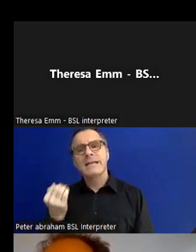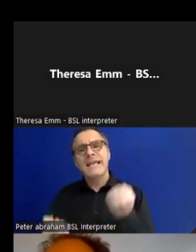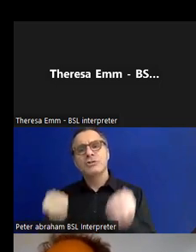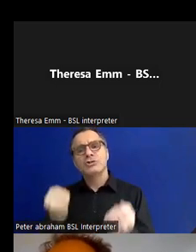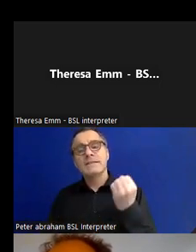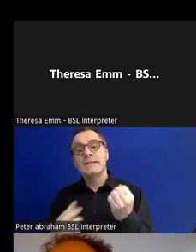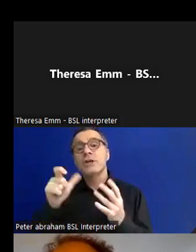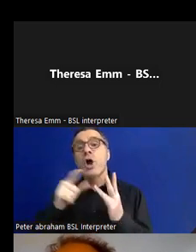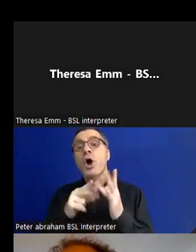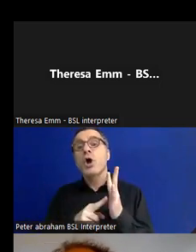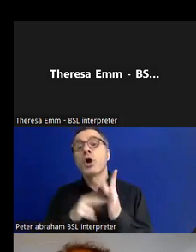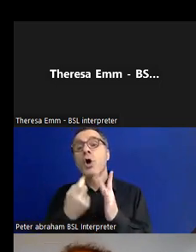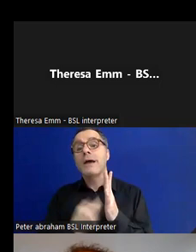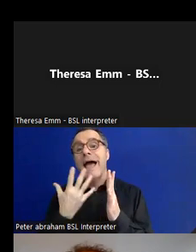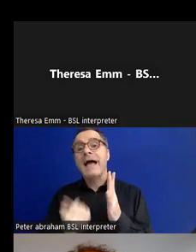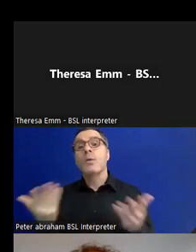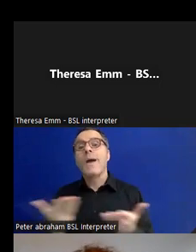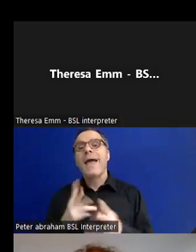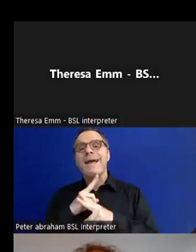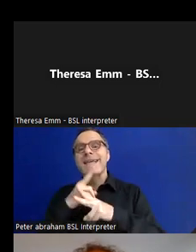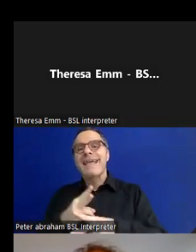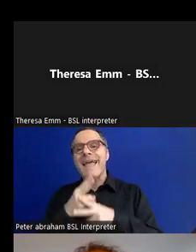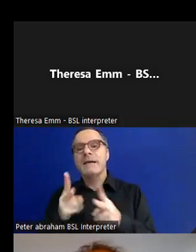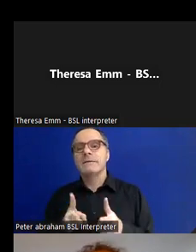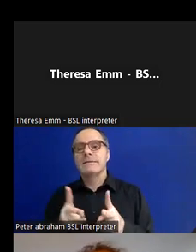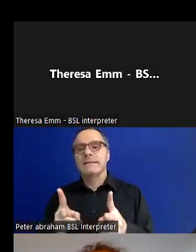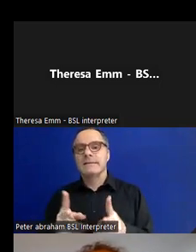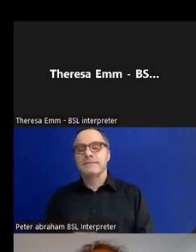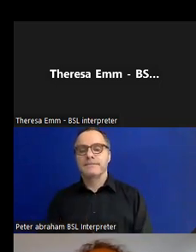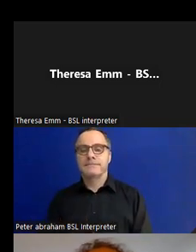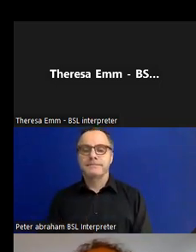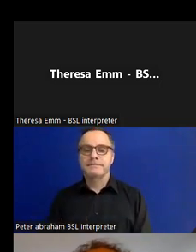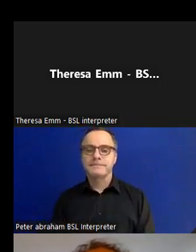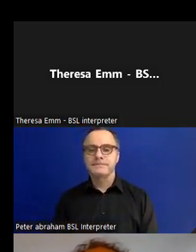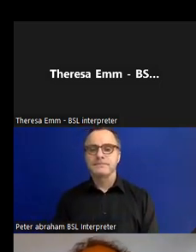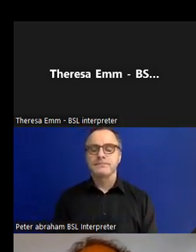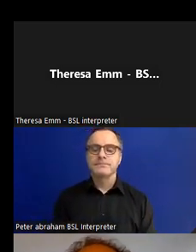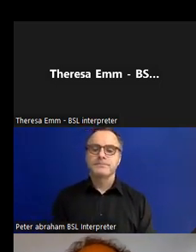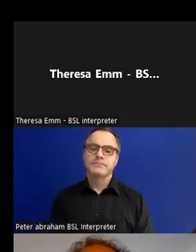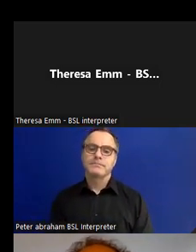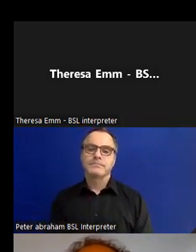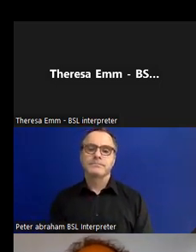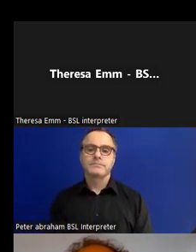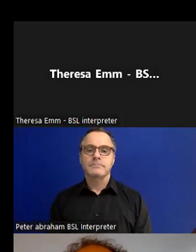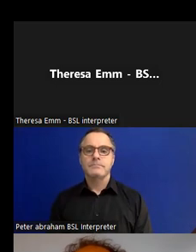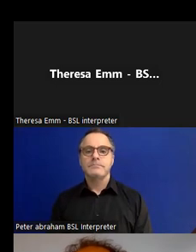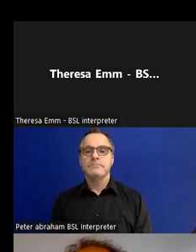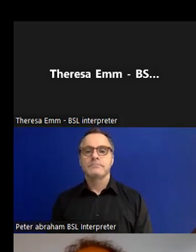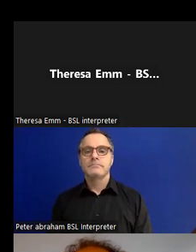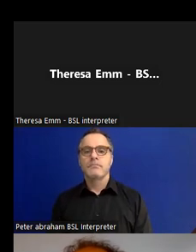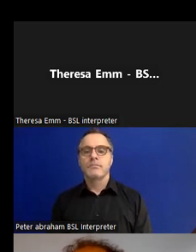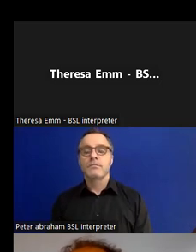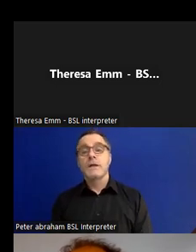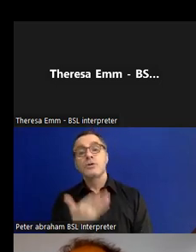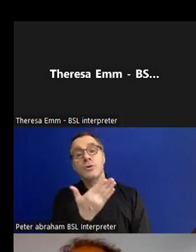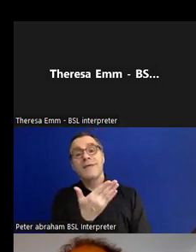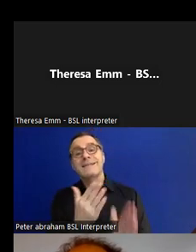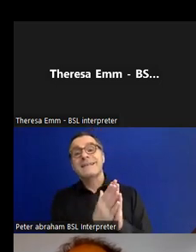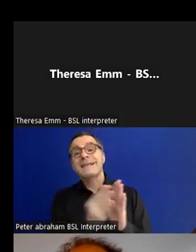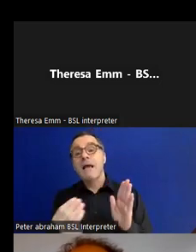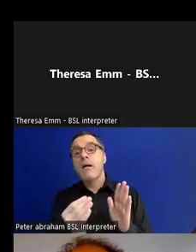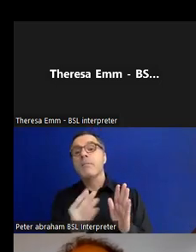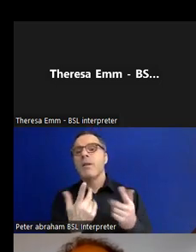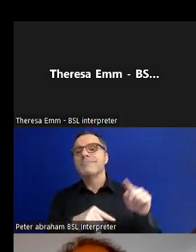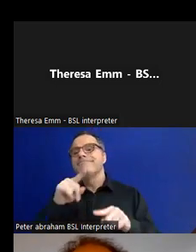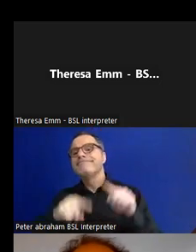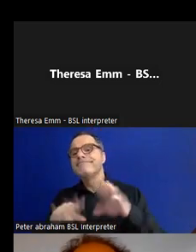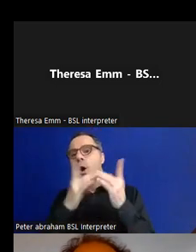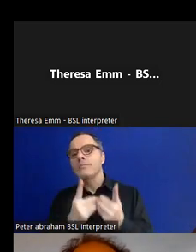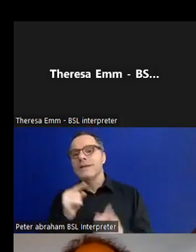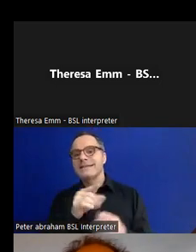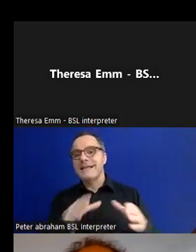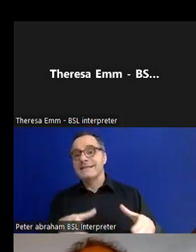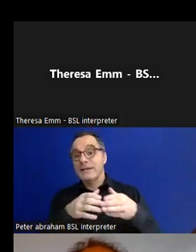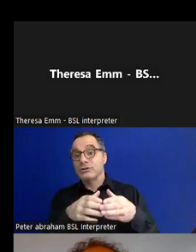whilst in the care system. So, that's just an example of some of the objects in that section.